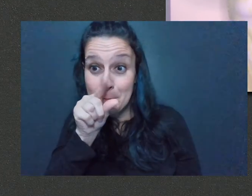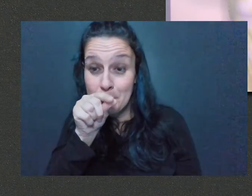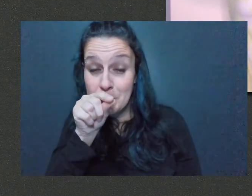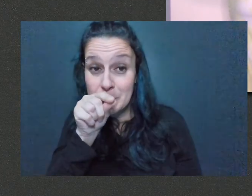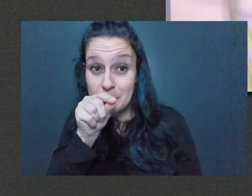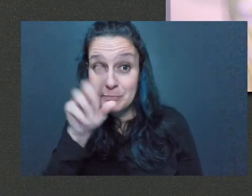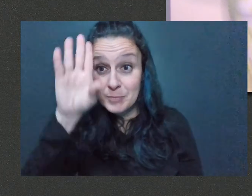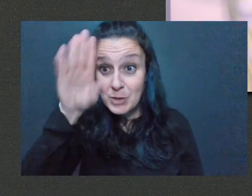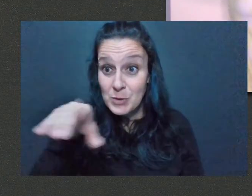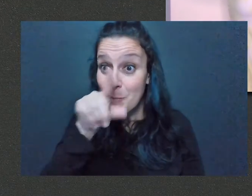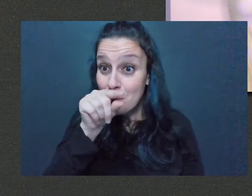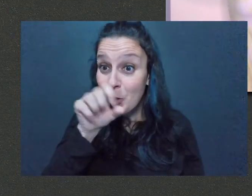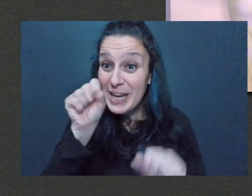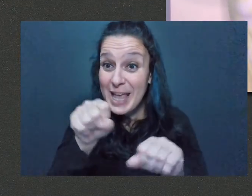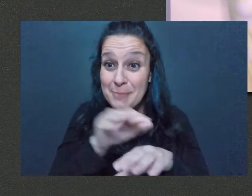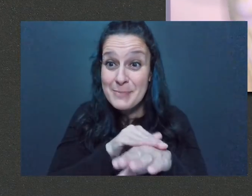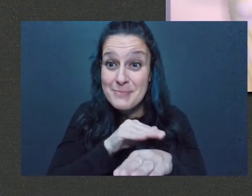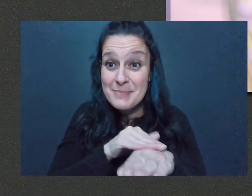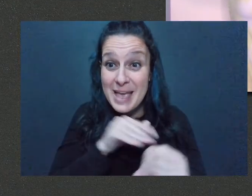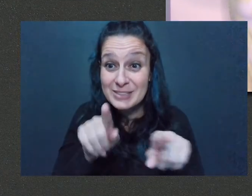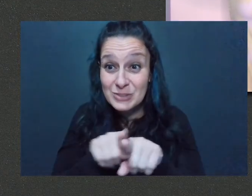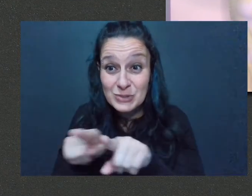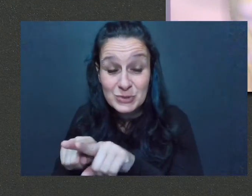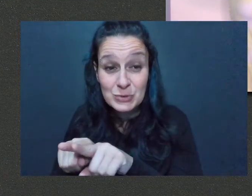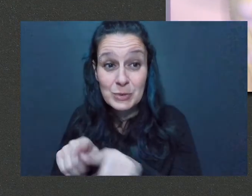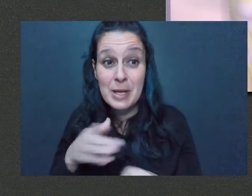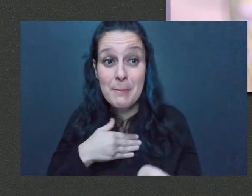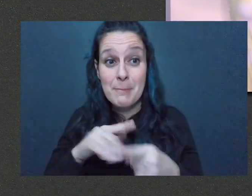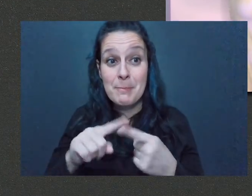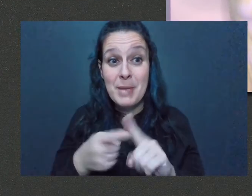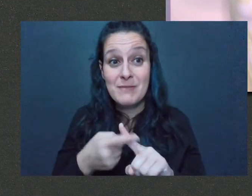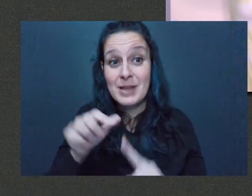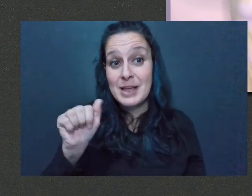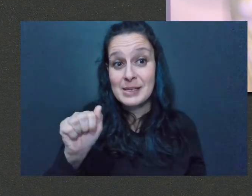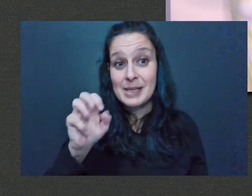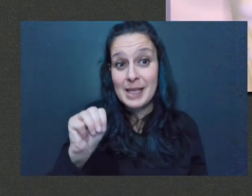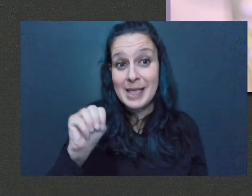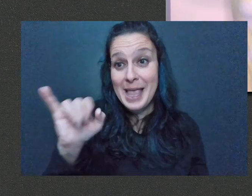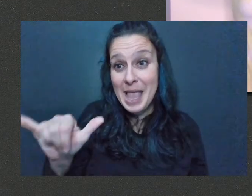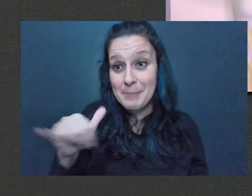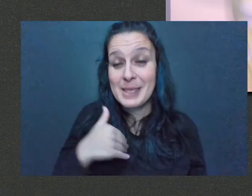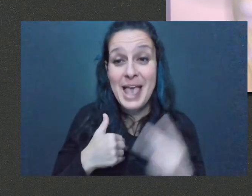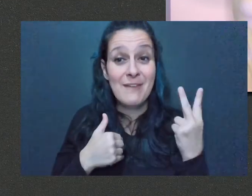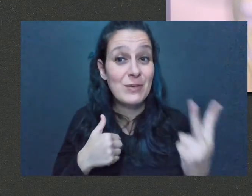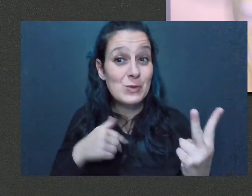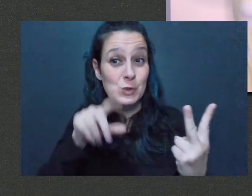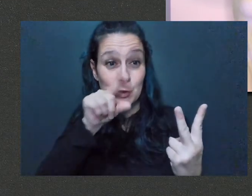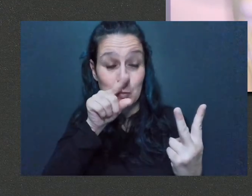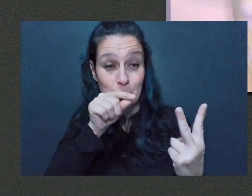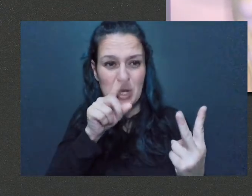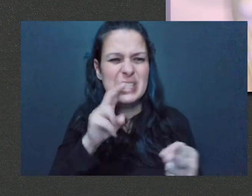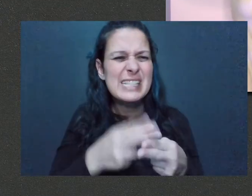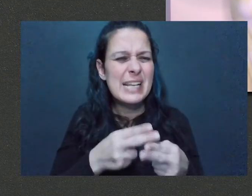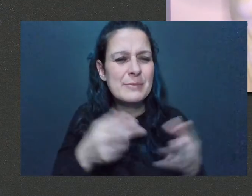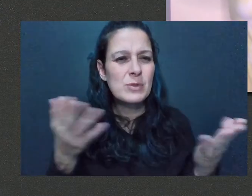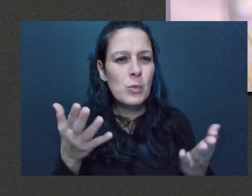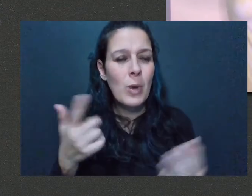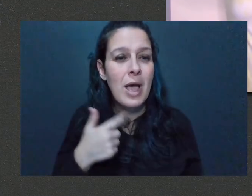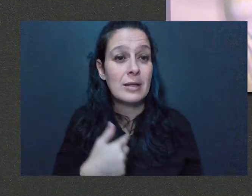You know, birds can be pets too. This is my friend Amy, and she has two pet birds. What are their names?